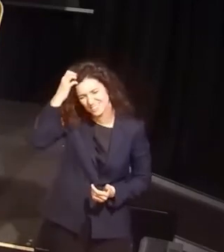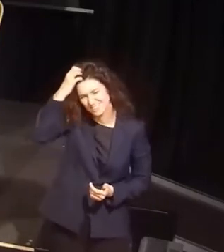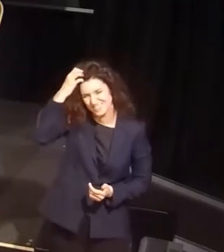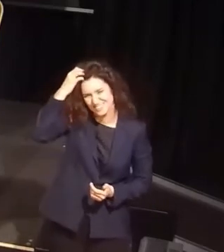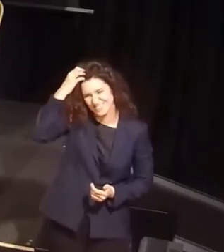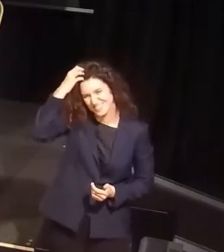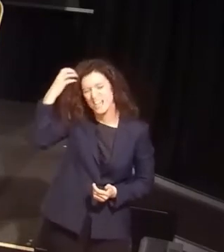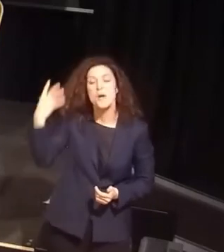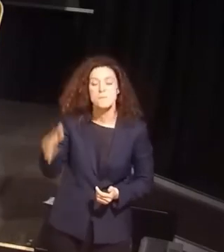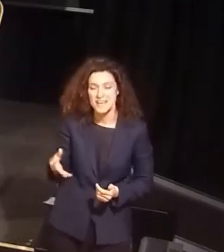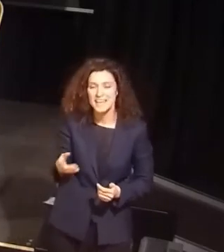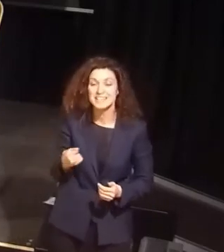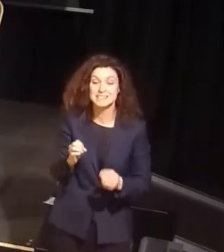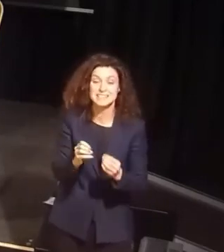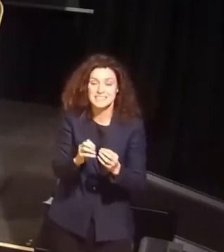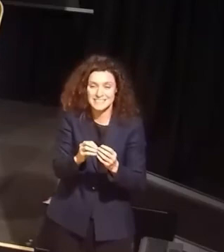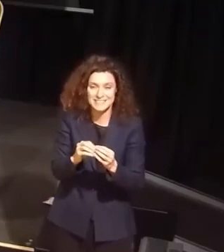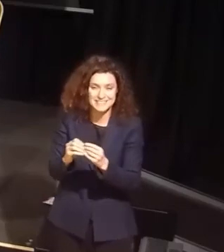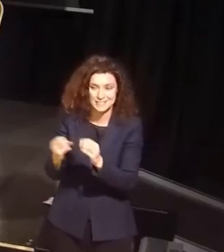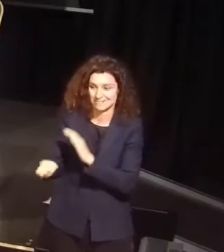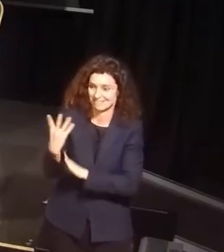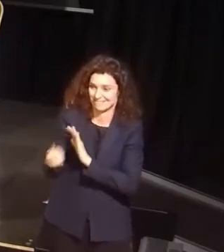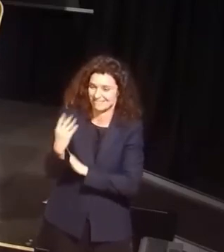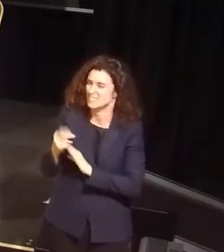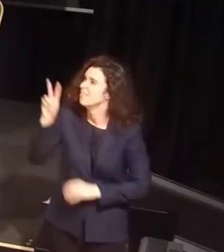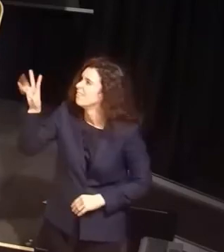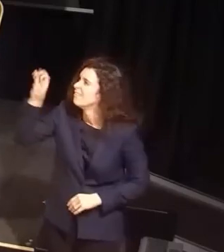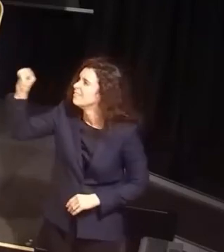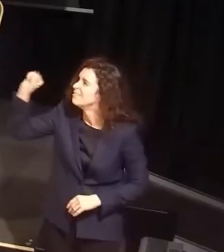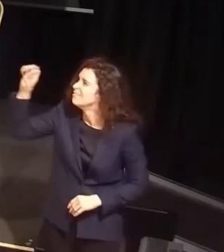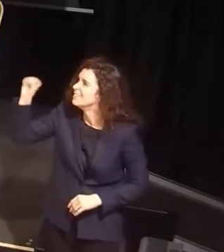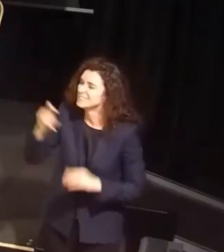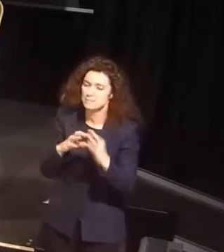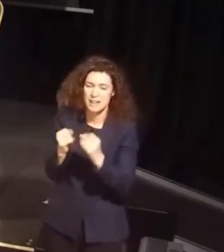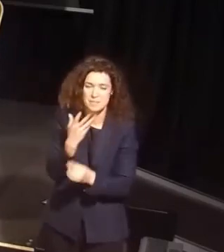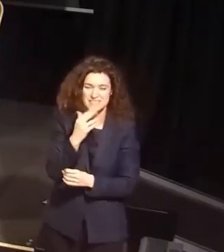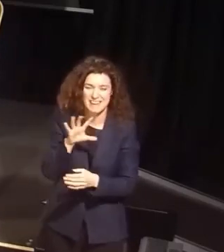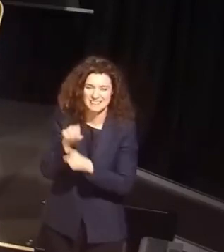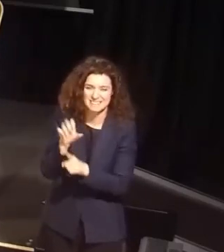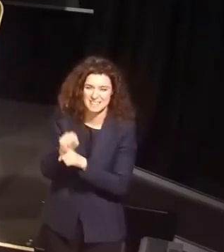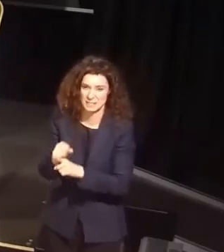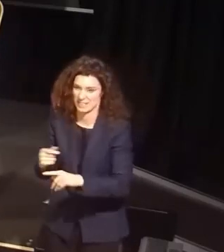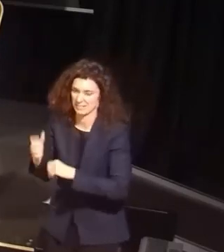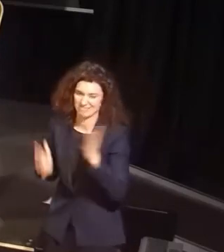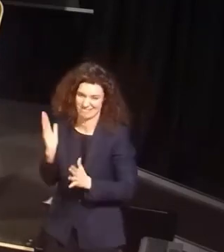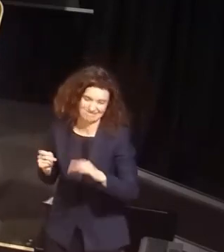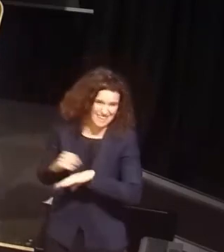the entire... while I was just in this room. LAUGHS And then quickly went out and fixed them.